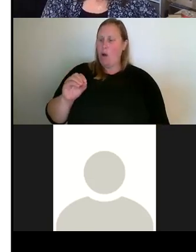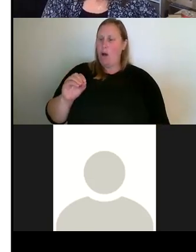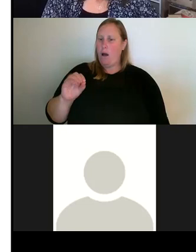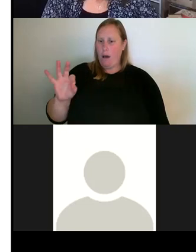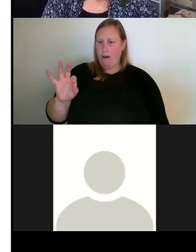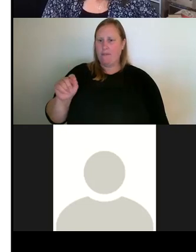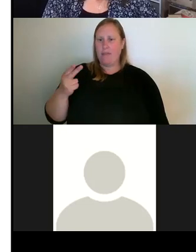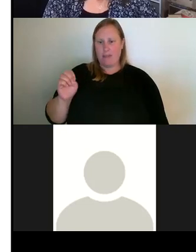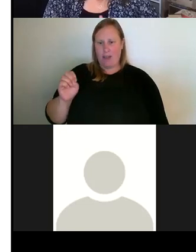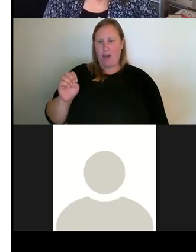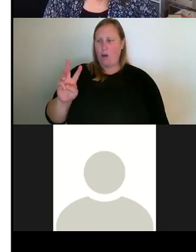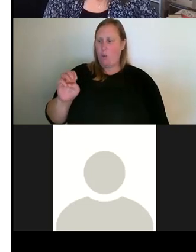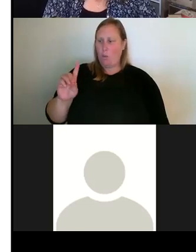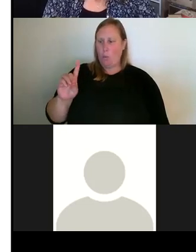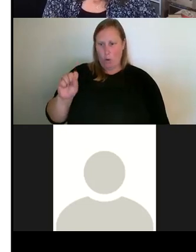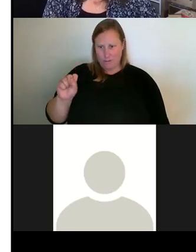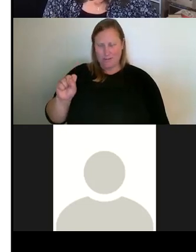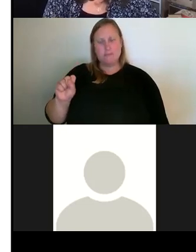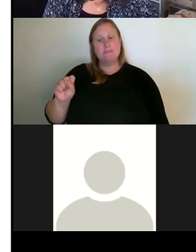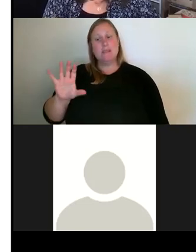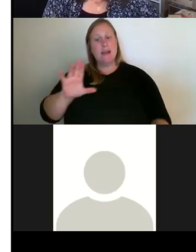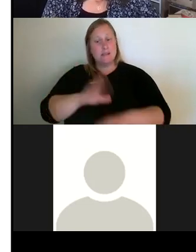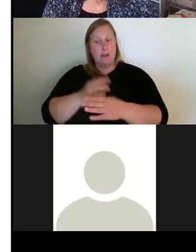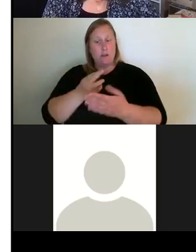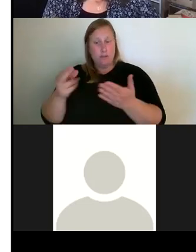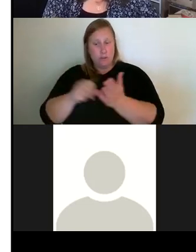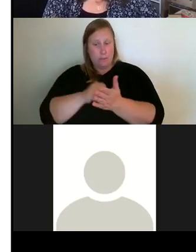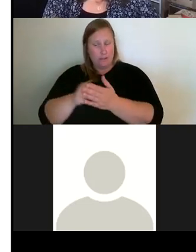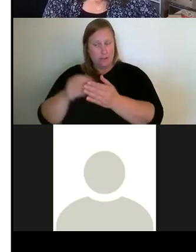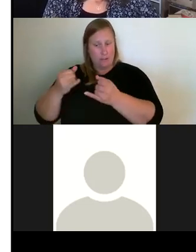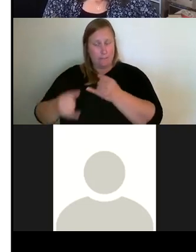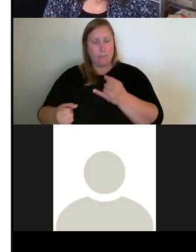So, did you know that a paragraph of text that how